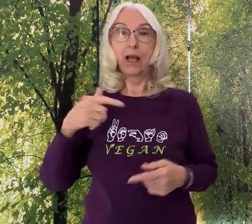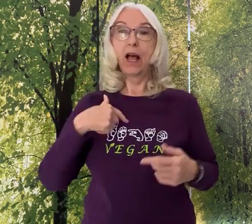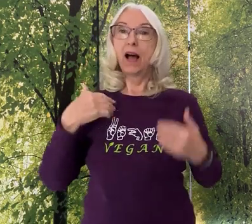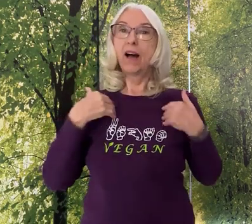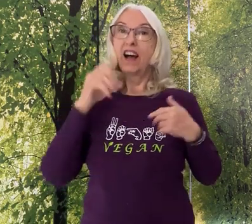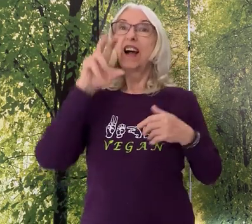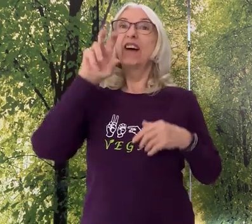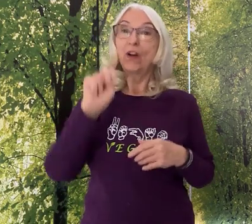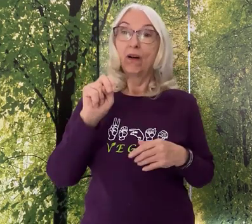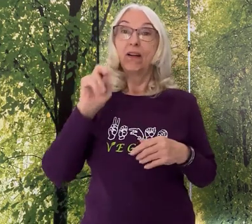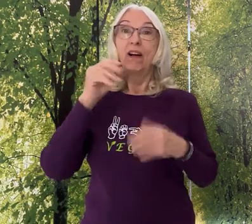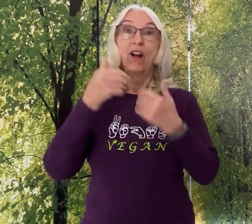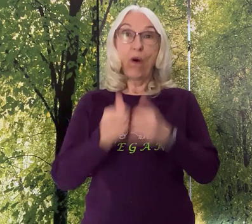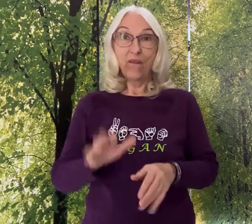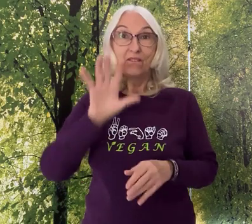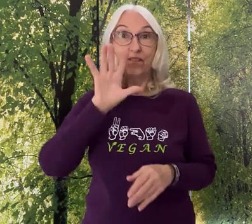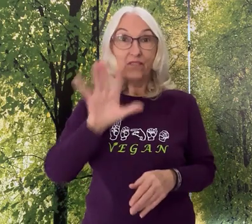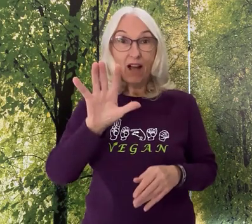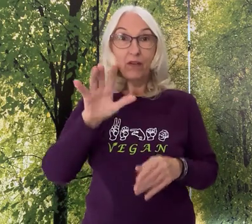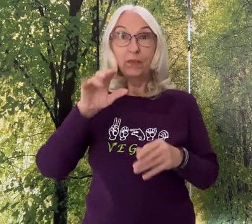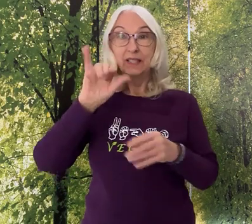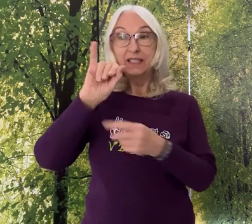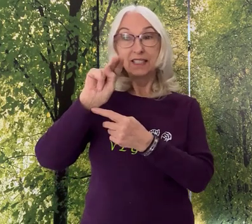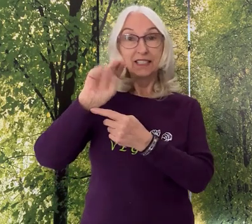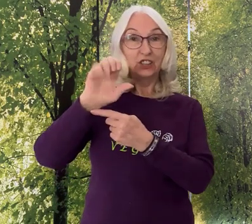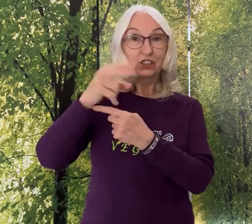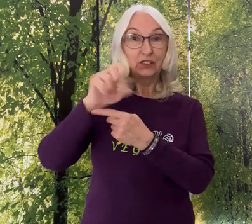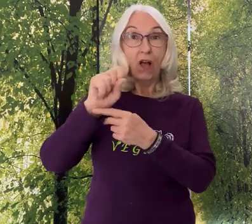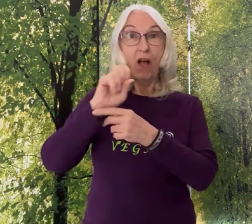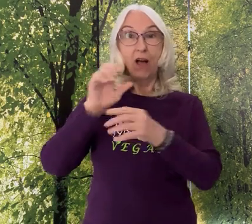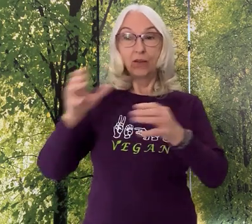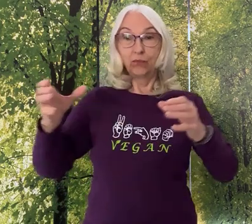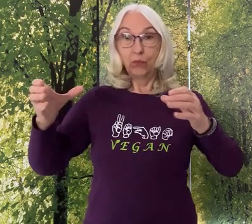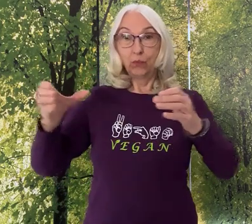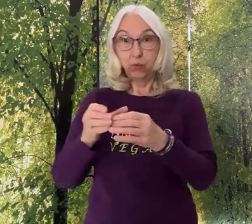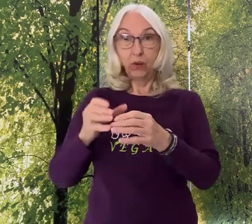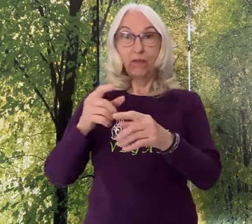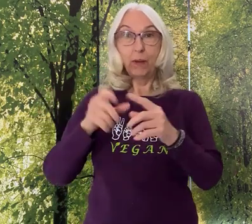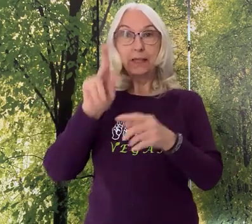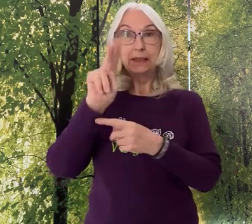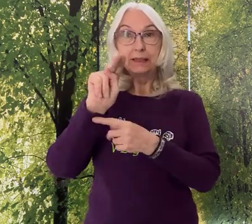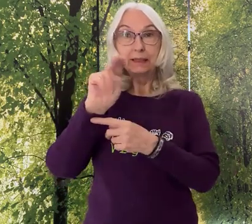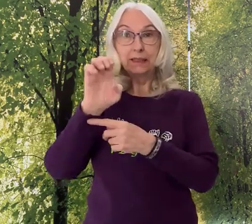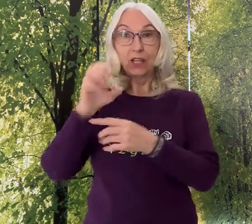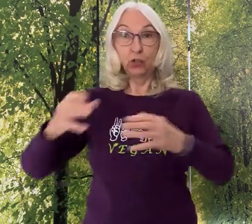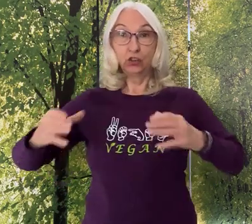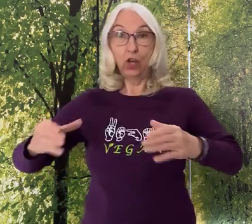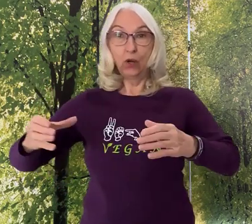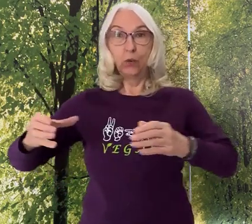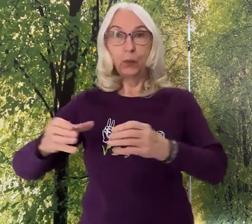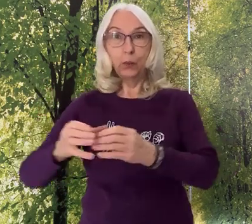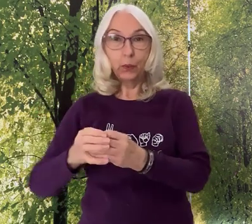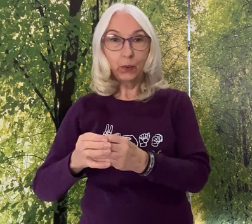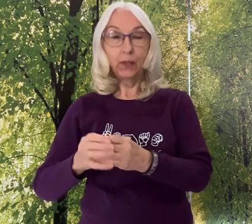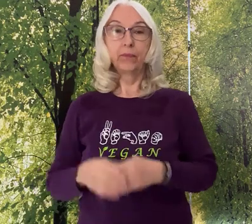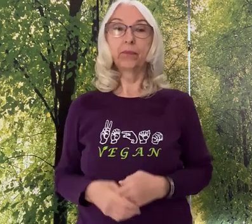I have even lost 5 inches off each knee!